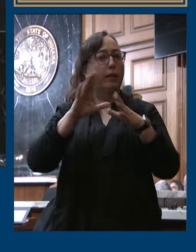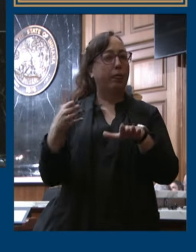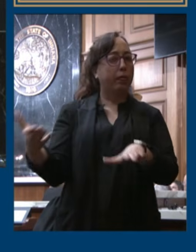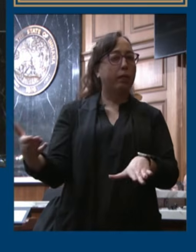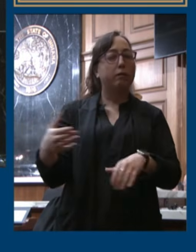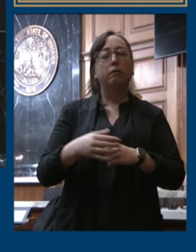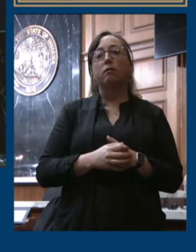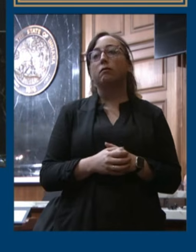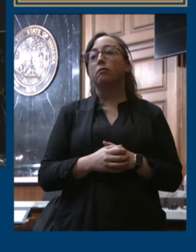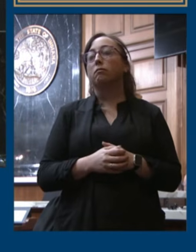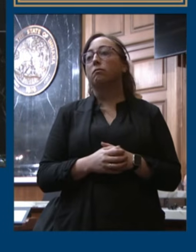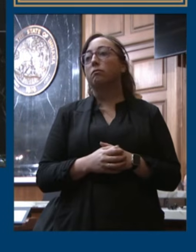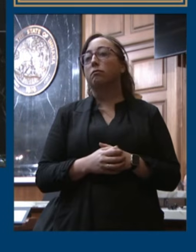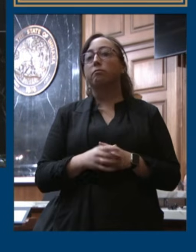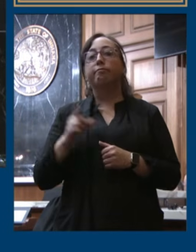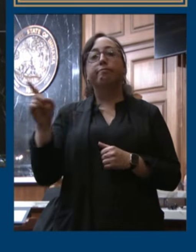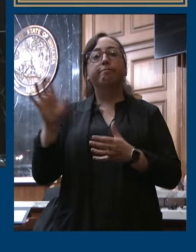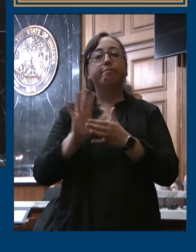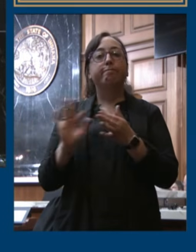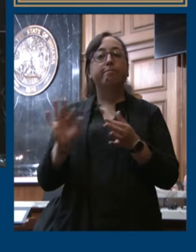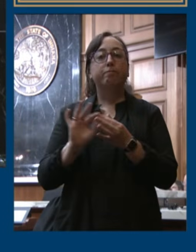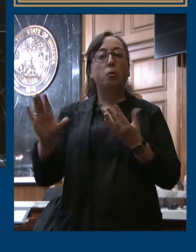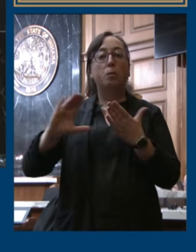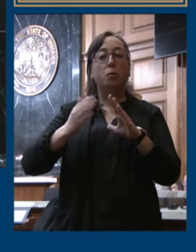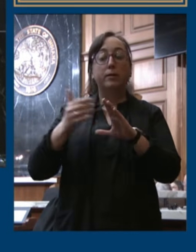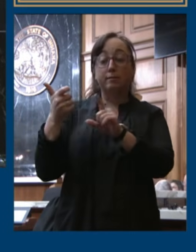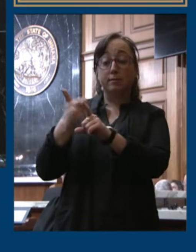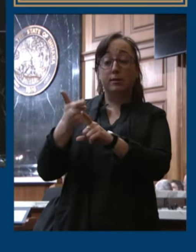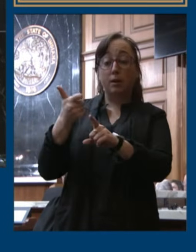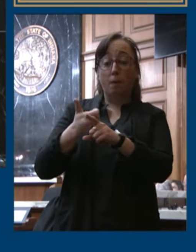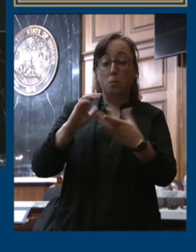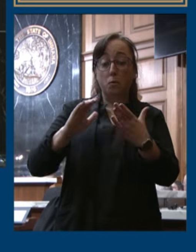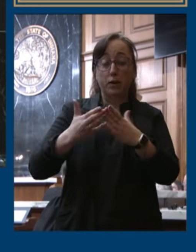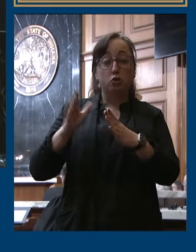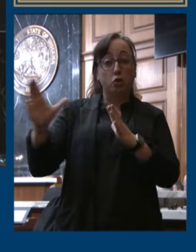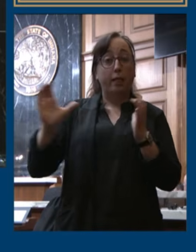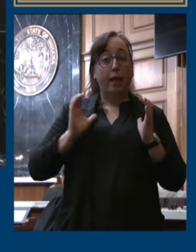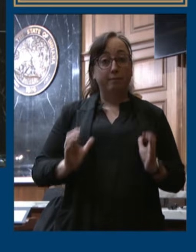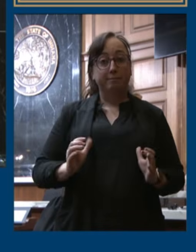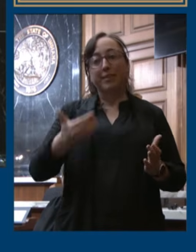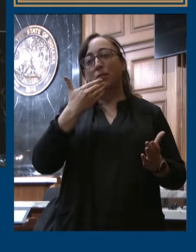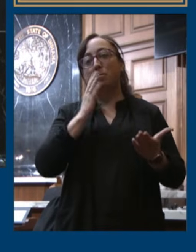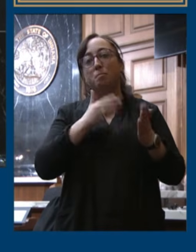IN HER OWN WORDS, HER COMMUNITY IS HER CLIENT. THANK YOU, PROSECUTOR MADIGAN.